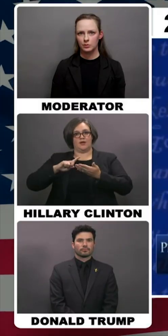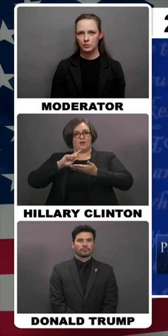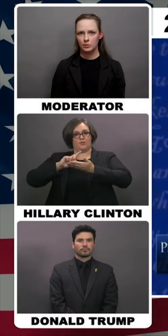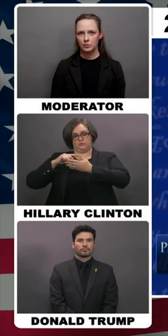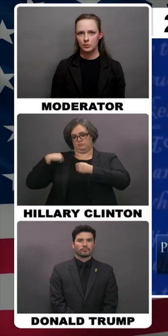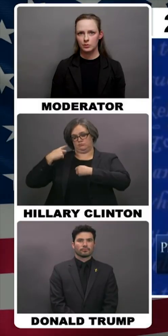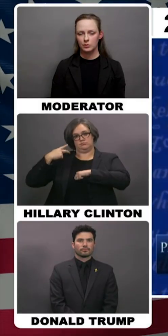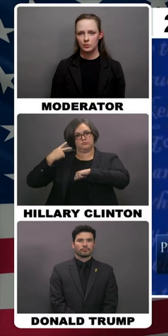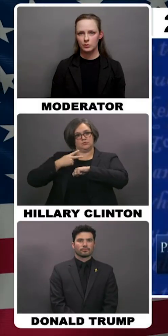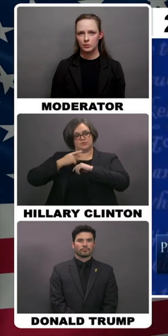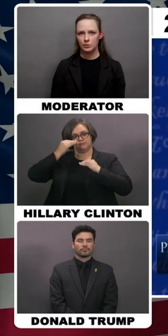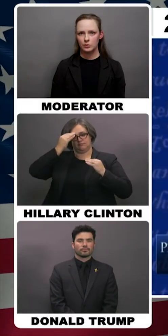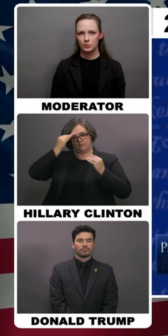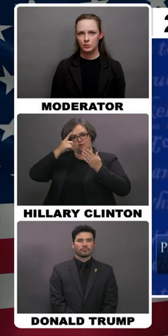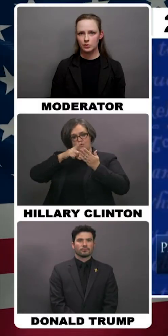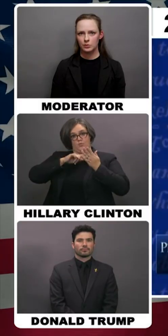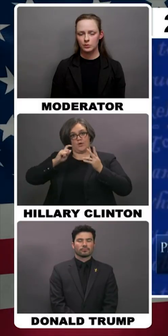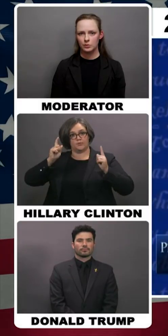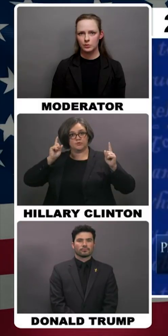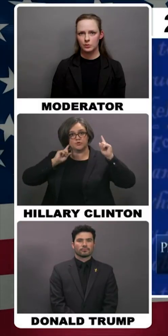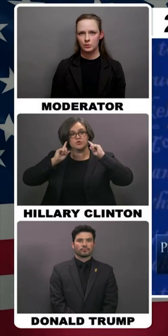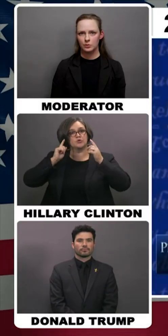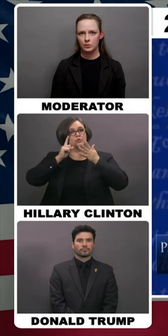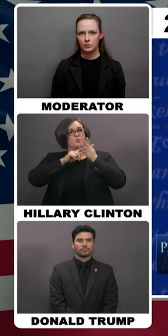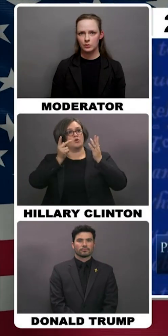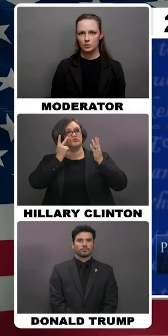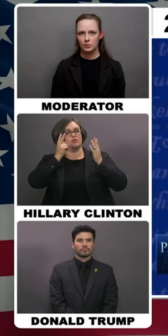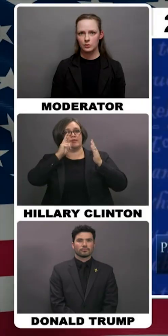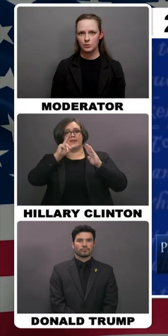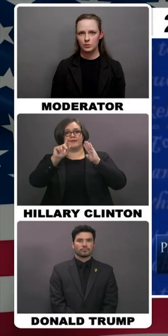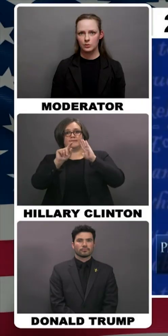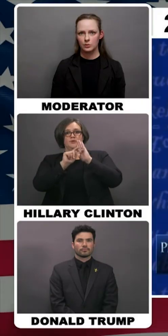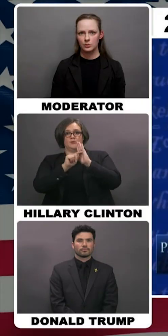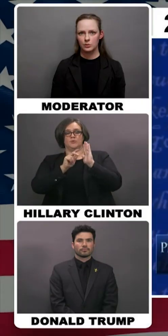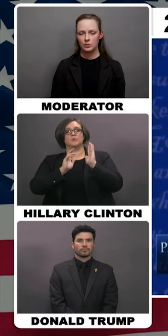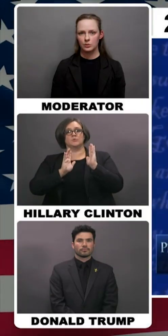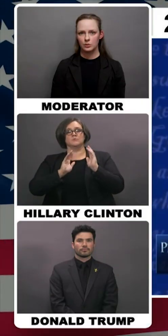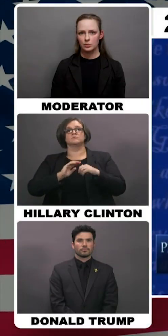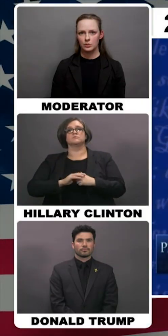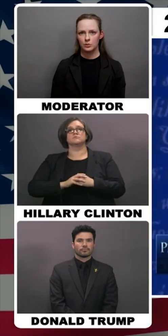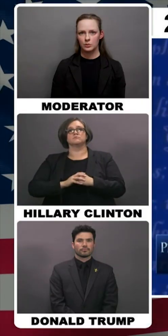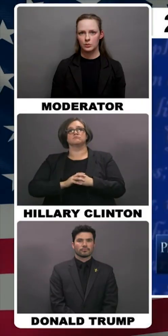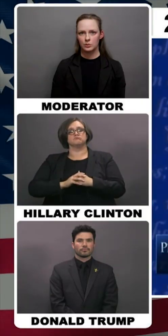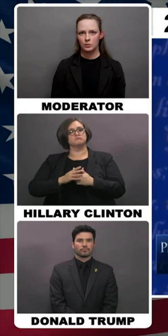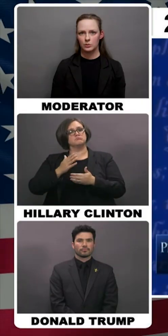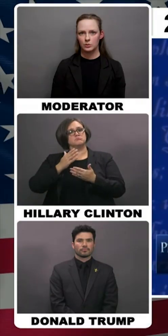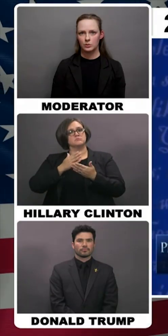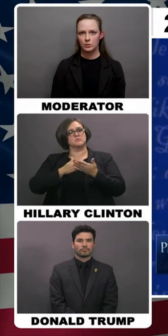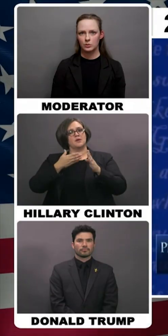what we heard and saw, you know, with prior Republican nominees for president.